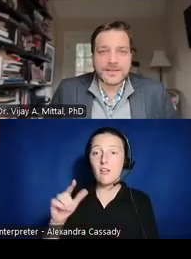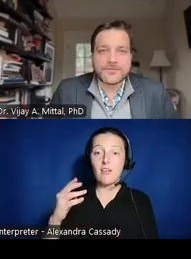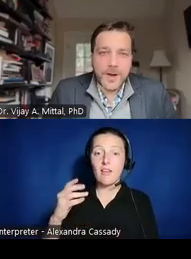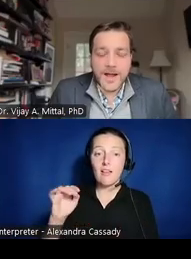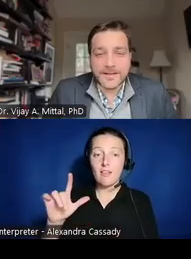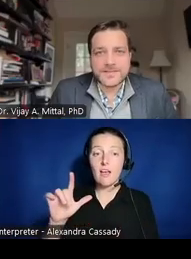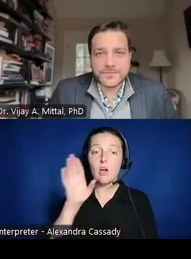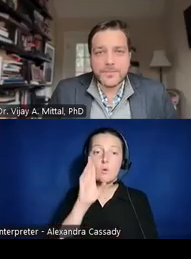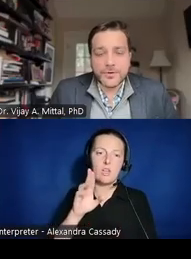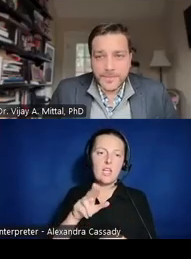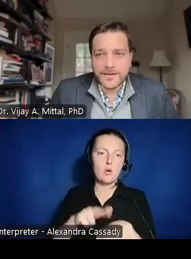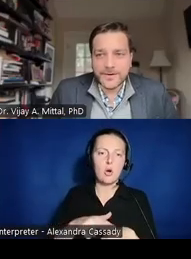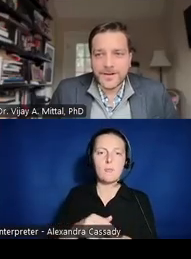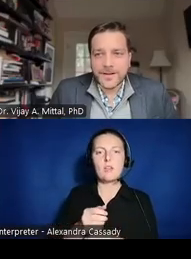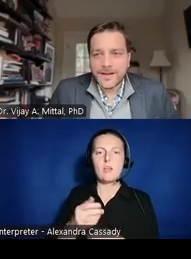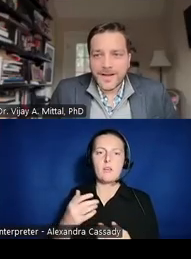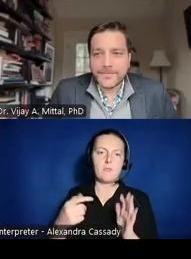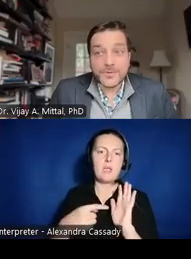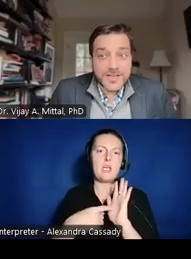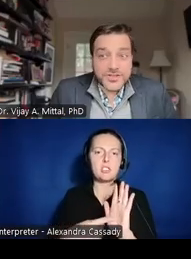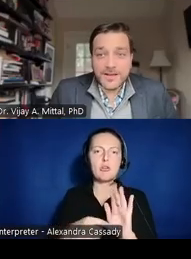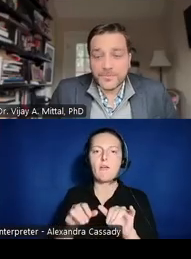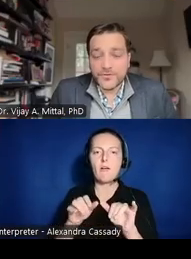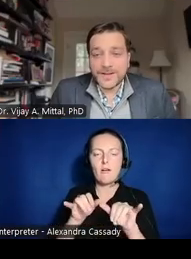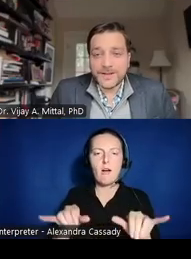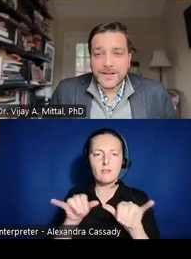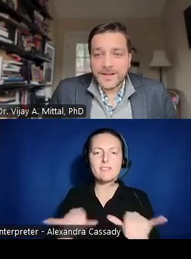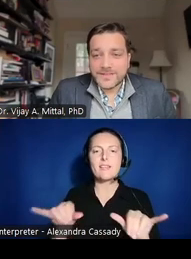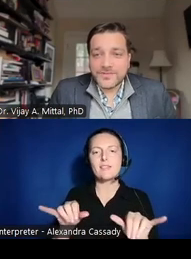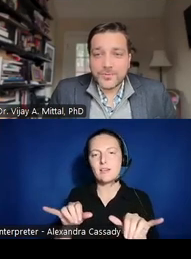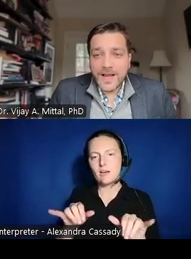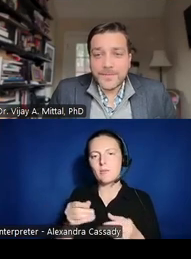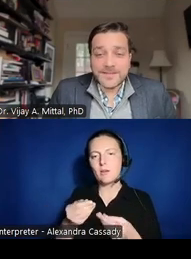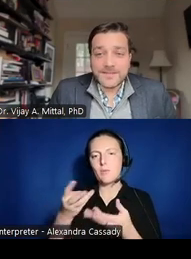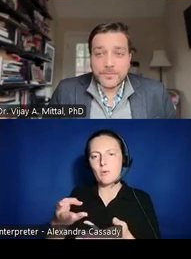that give rise to motor behavior. um to initiate a movement. Essentially, what happens is the